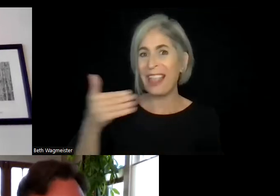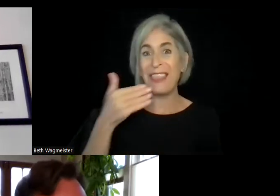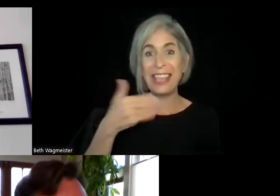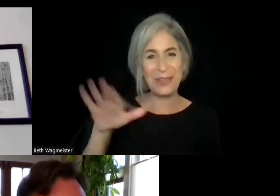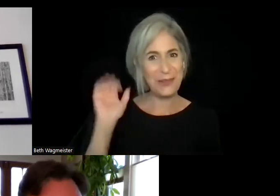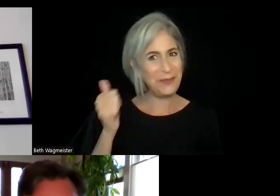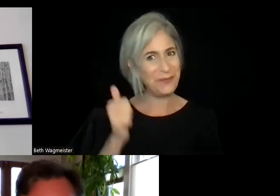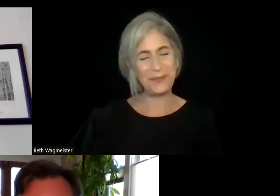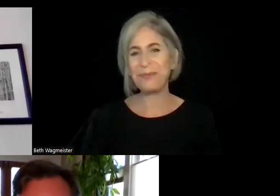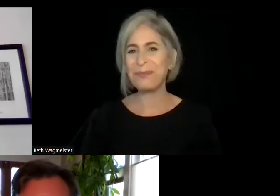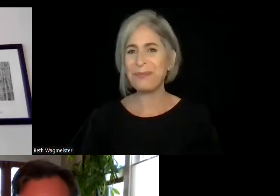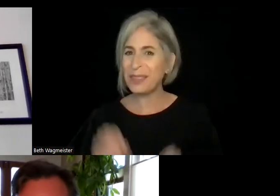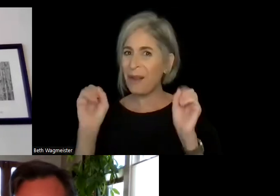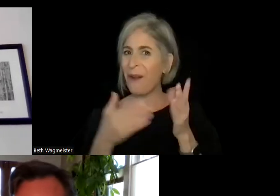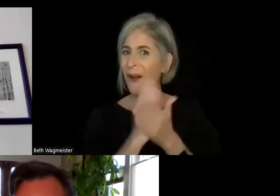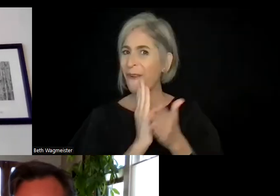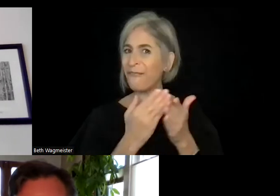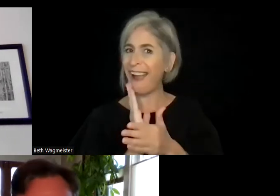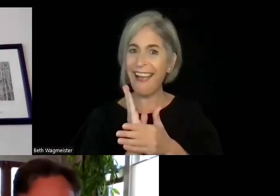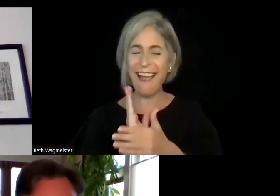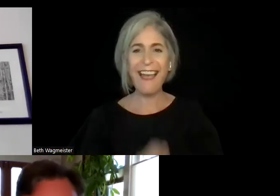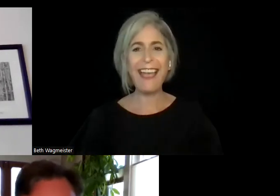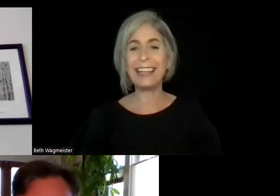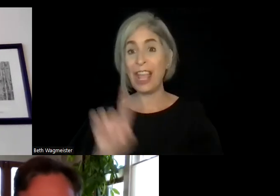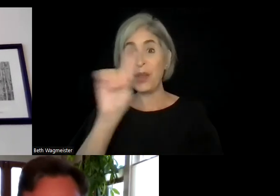participation. Excellent answers. We'll stay in touch! Thank